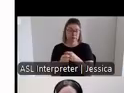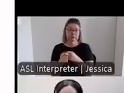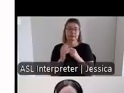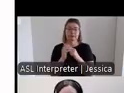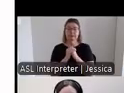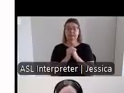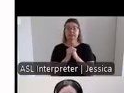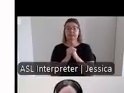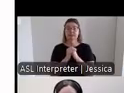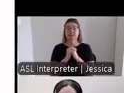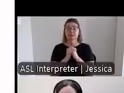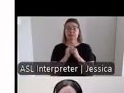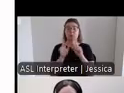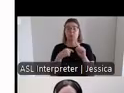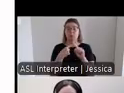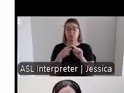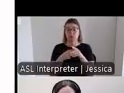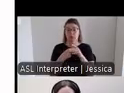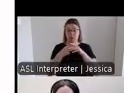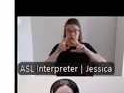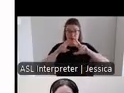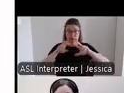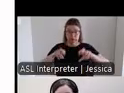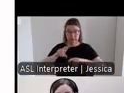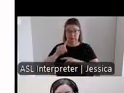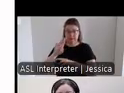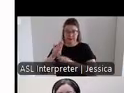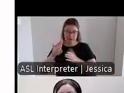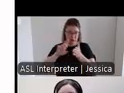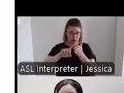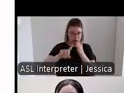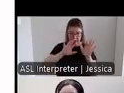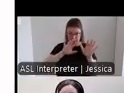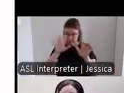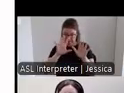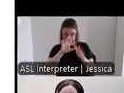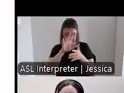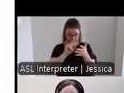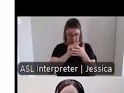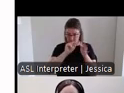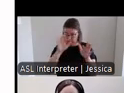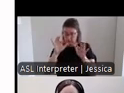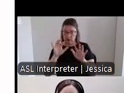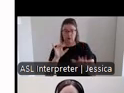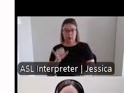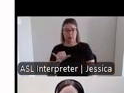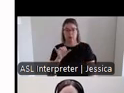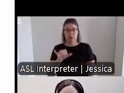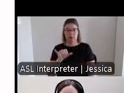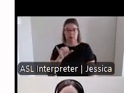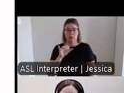Once we started going into the databases and spot checking videos, it quickly became apparent that there was more nuance.